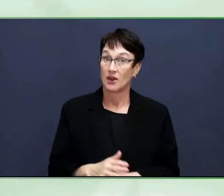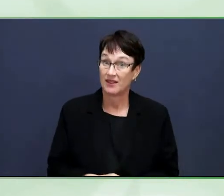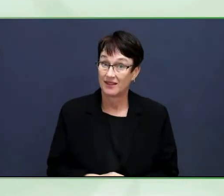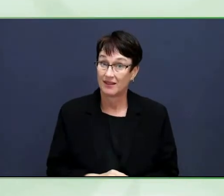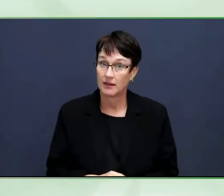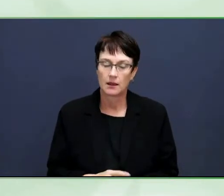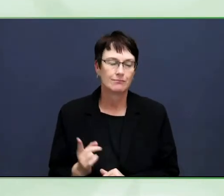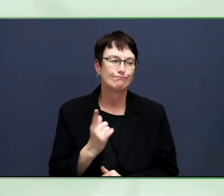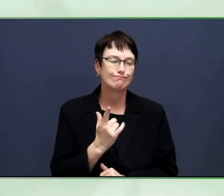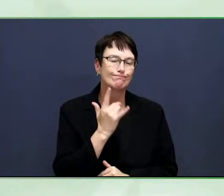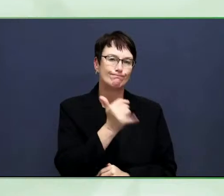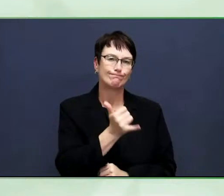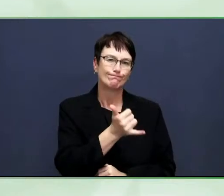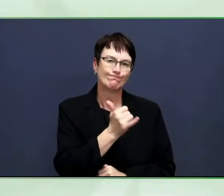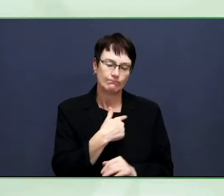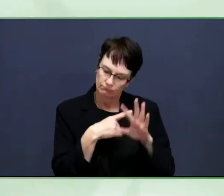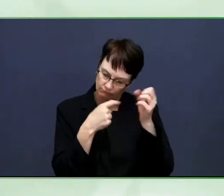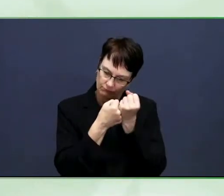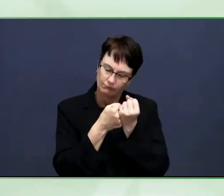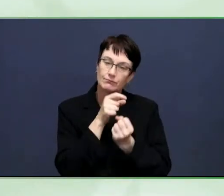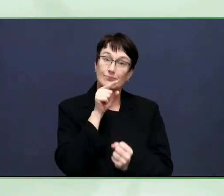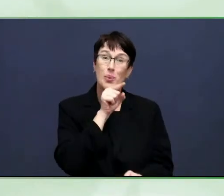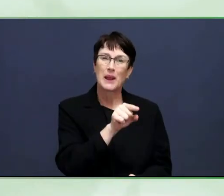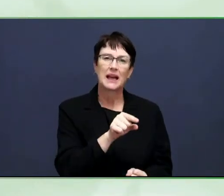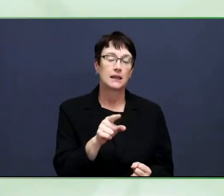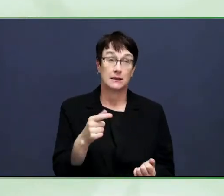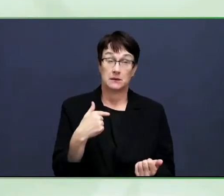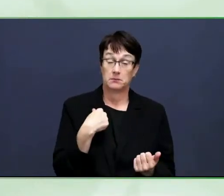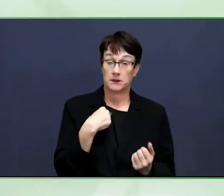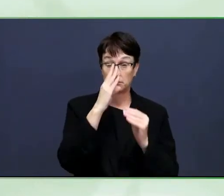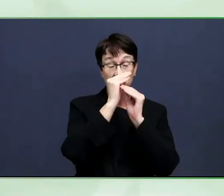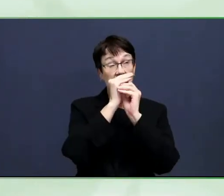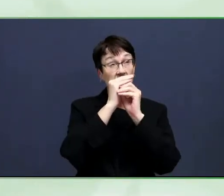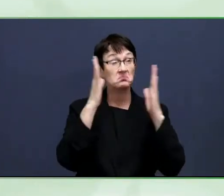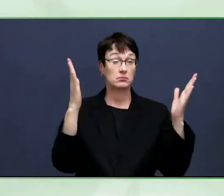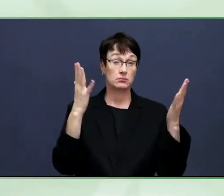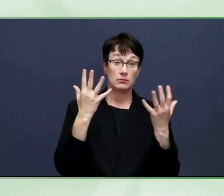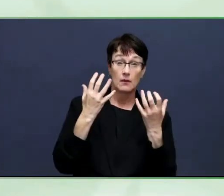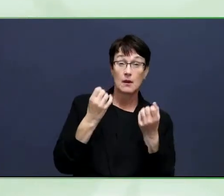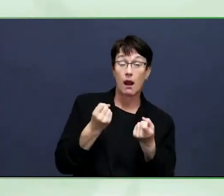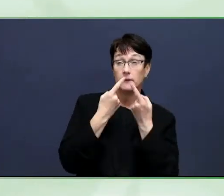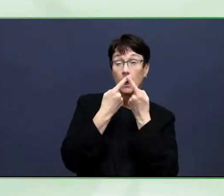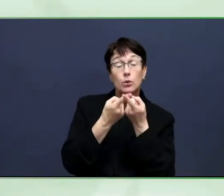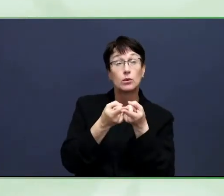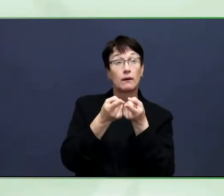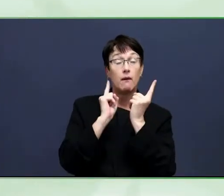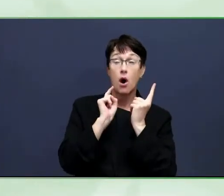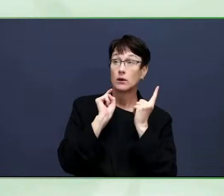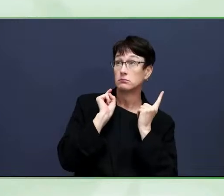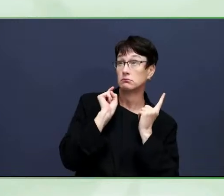I cannot think of many universities, certainly in the design world, that will teach disability